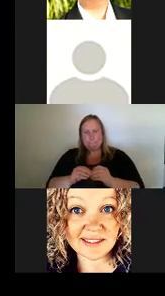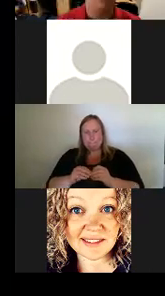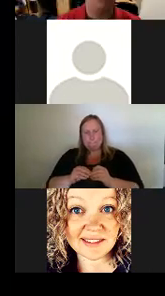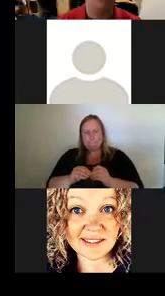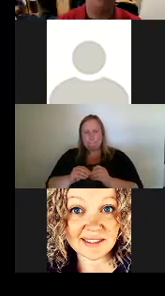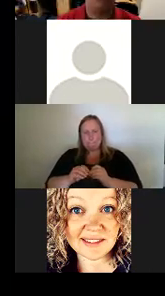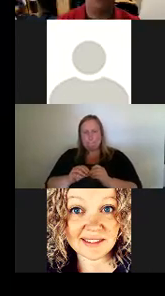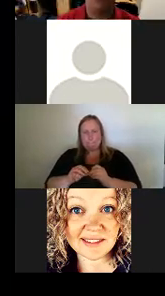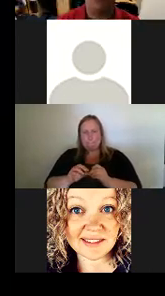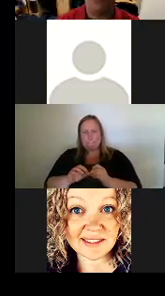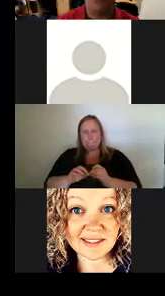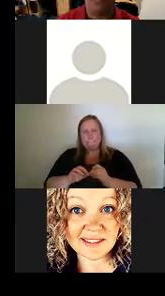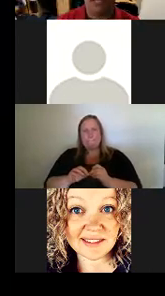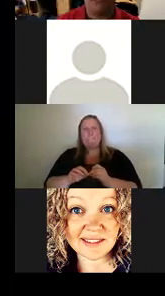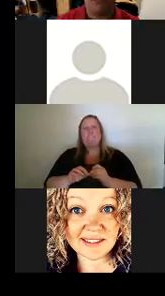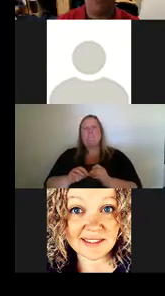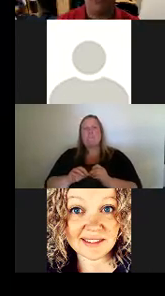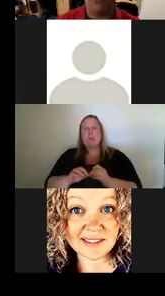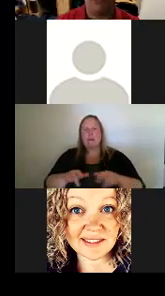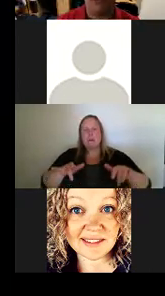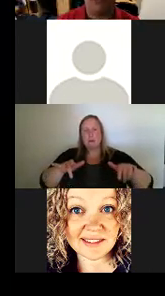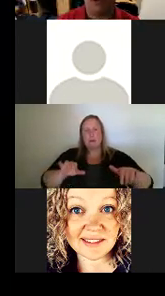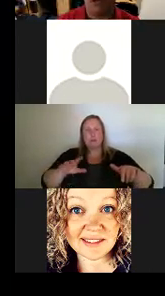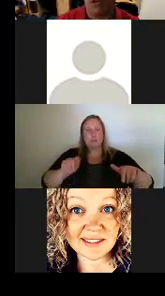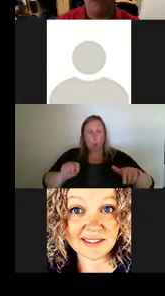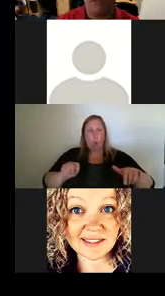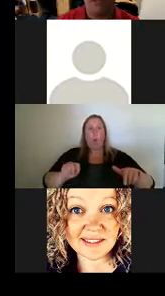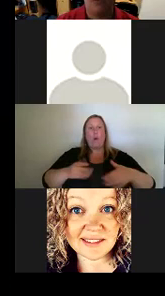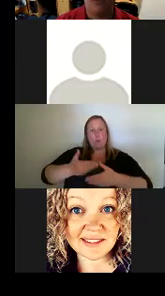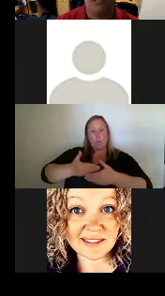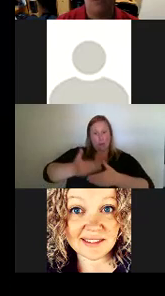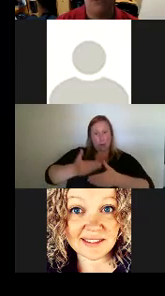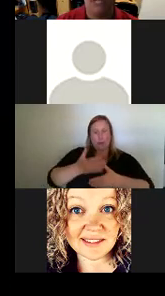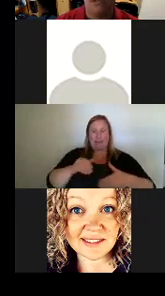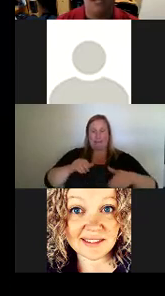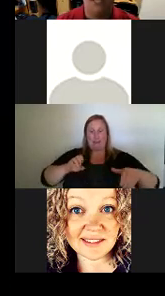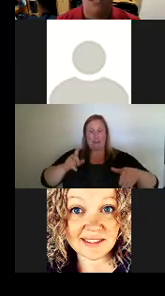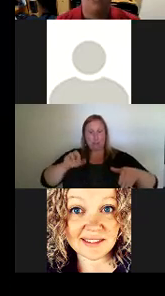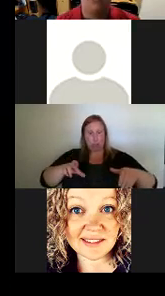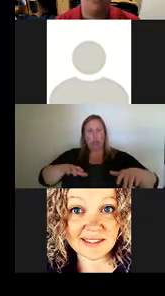CONTROL WITH WINDOWS AND ENTER WILL TURN NARRATOR ON AND OFF. THAT WORKS IN WINDOWS 10.